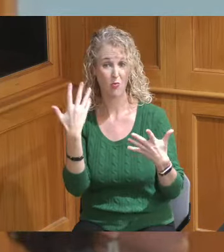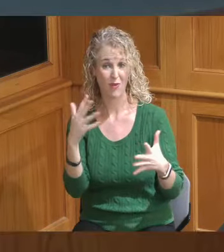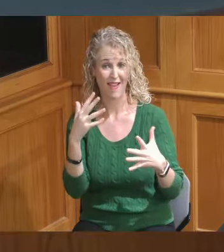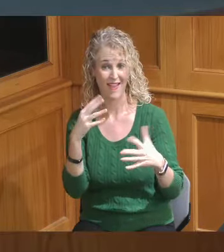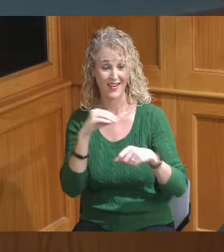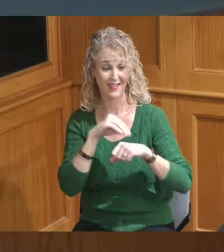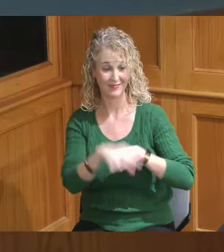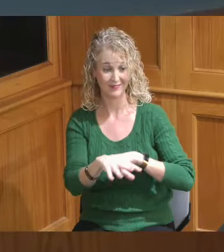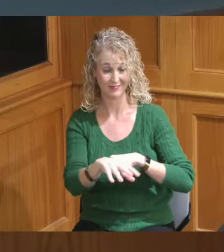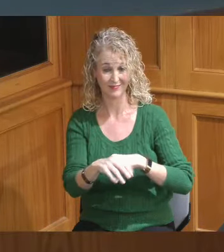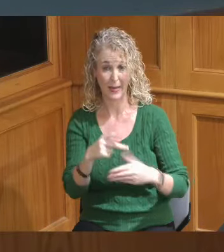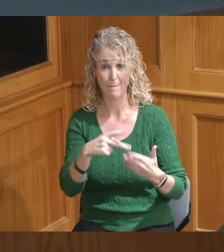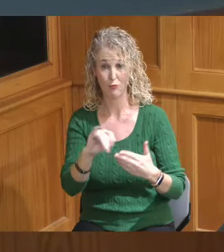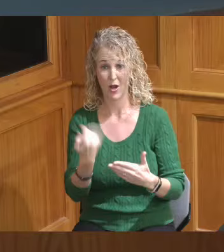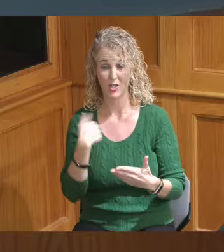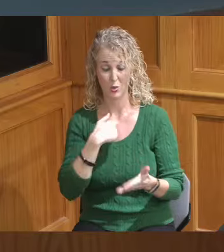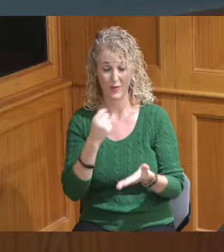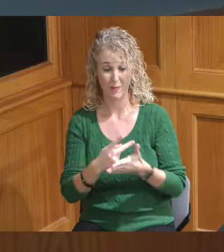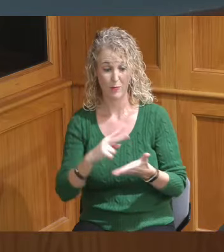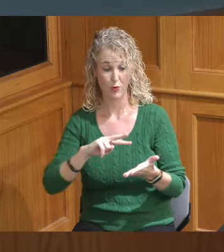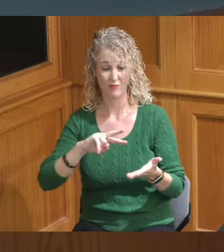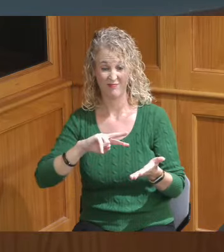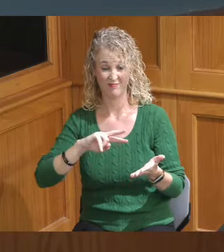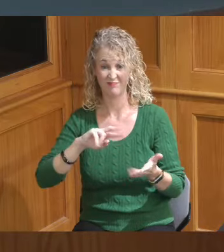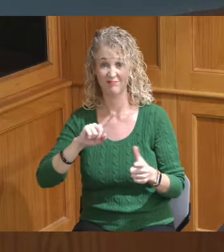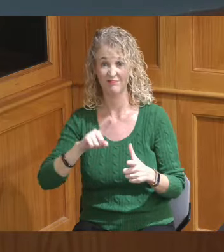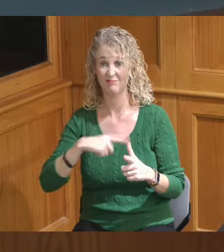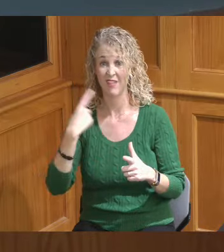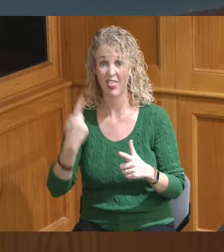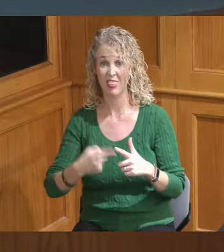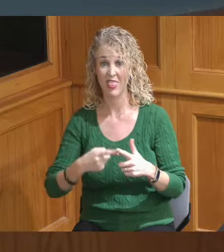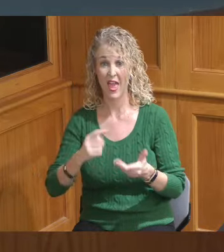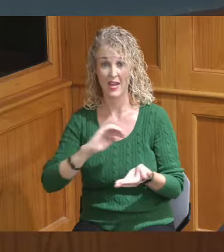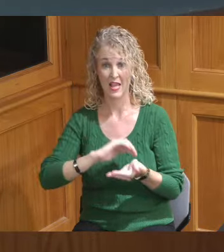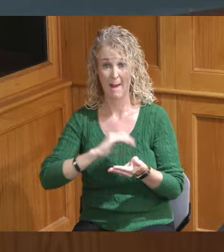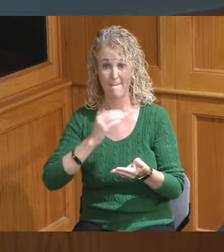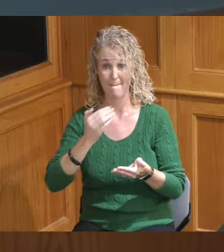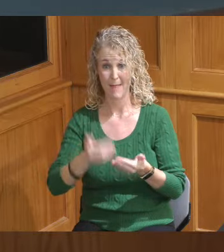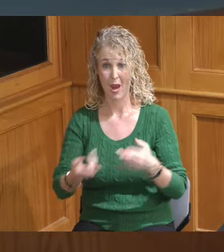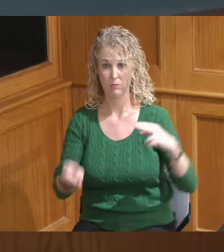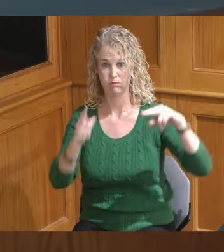projects that we've approved of what I'm wondering is what is your forecast for that moving into next